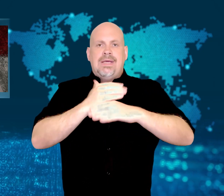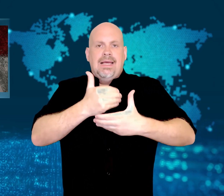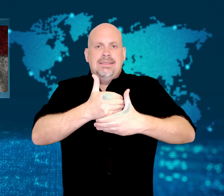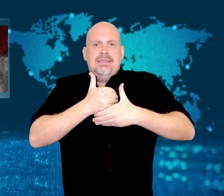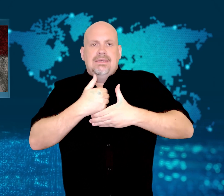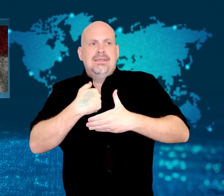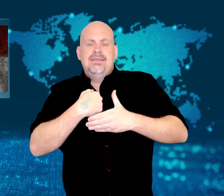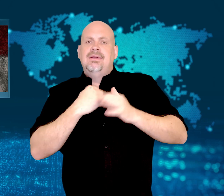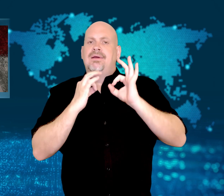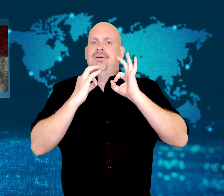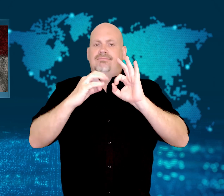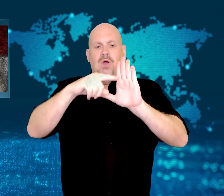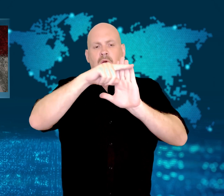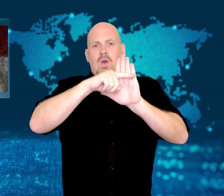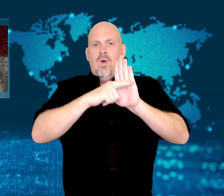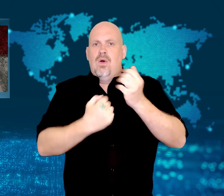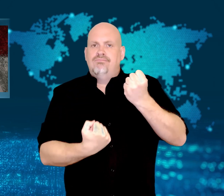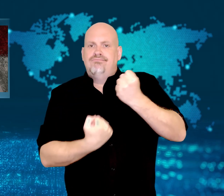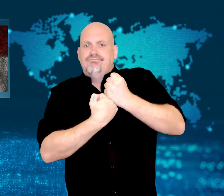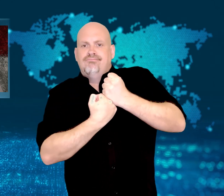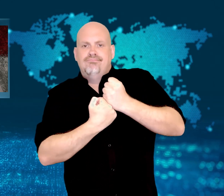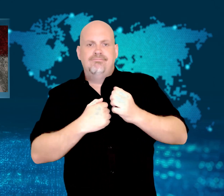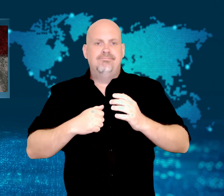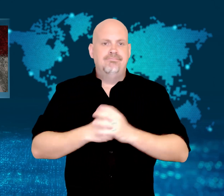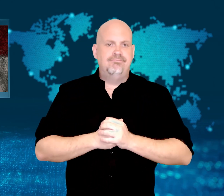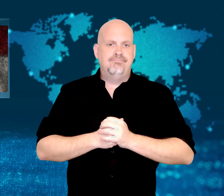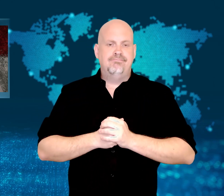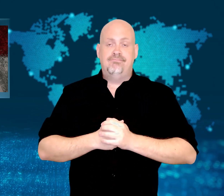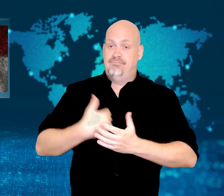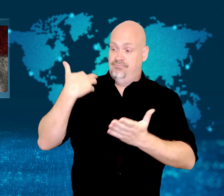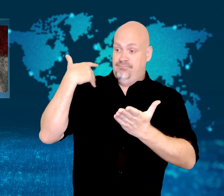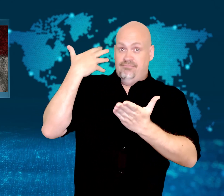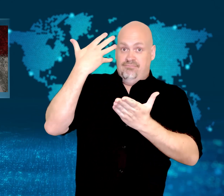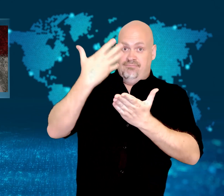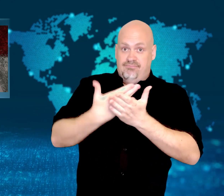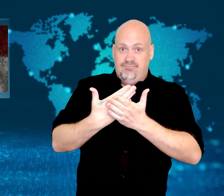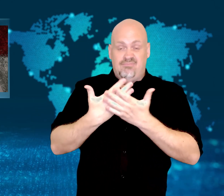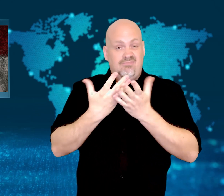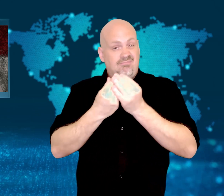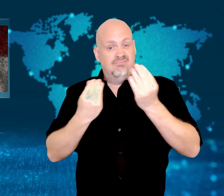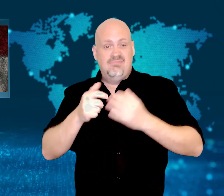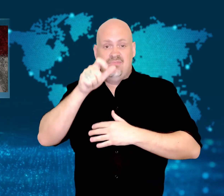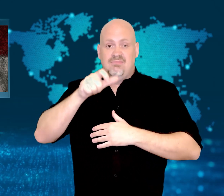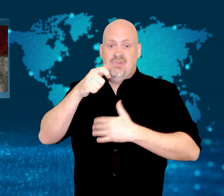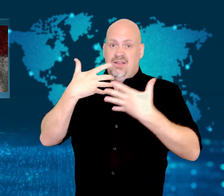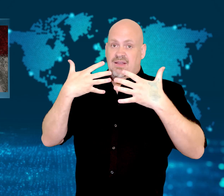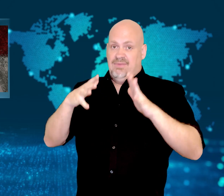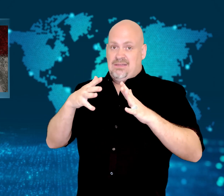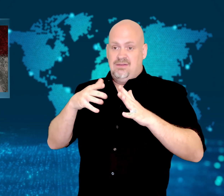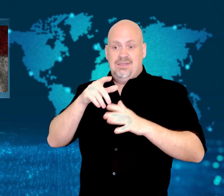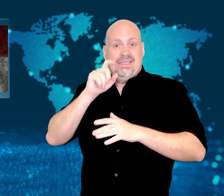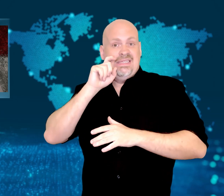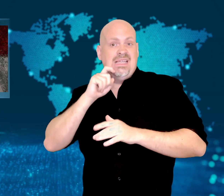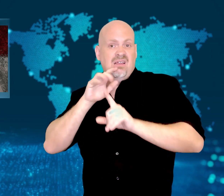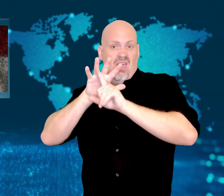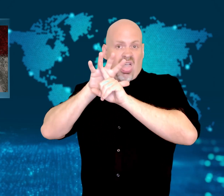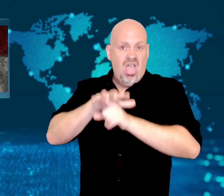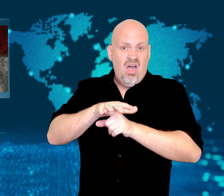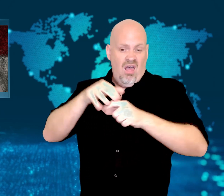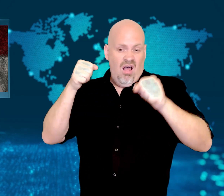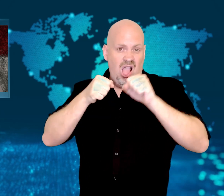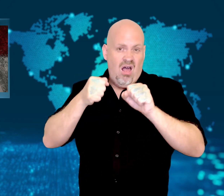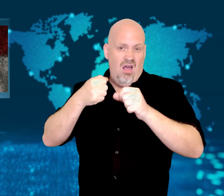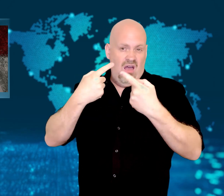In the past, victims were blamed and discriminated against